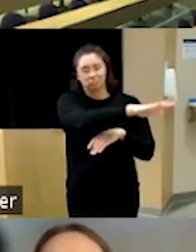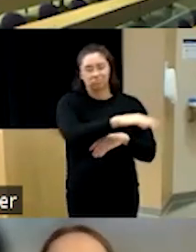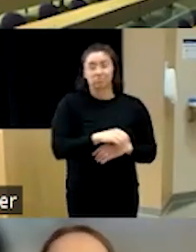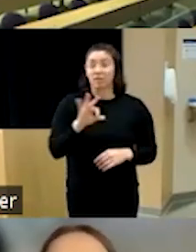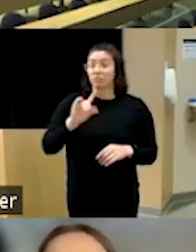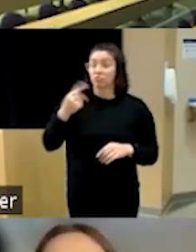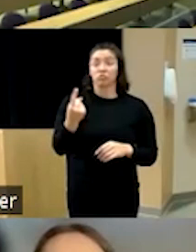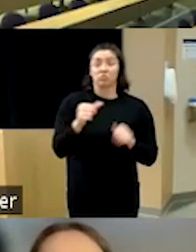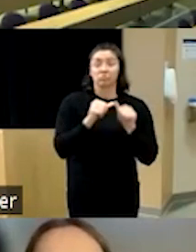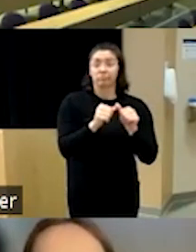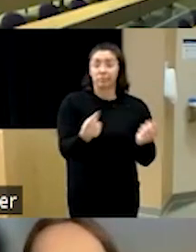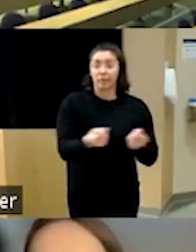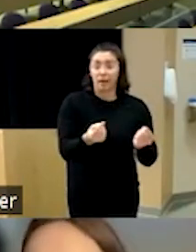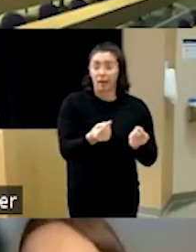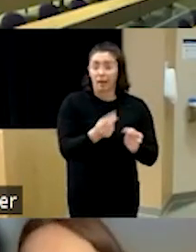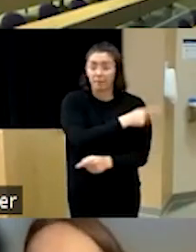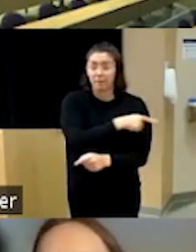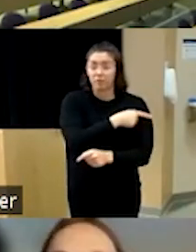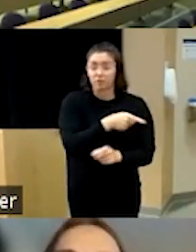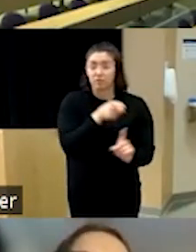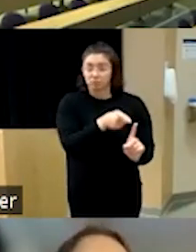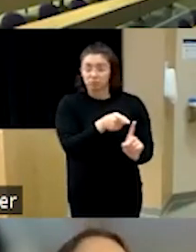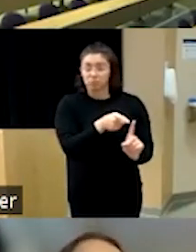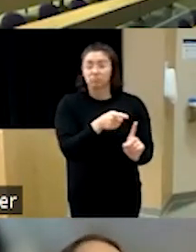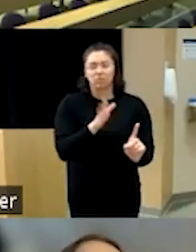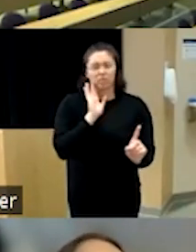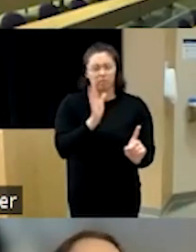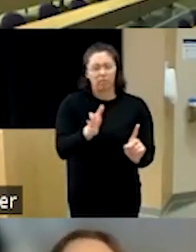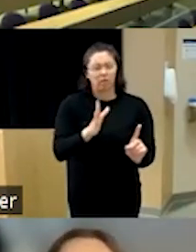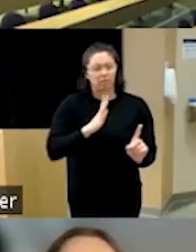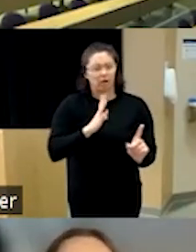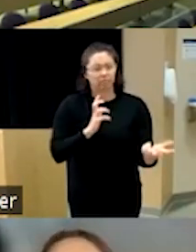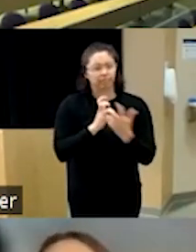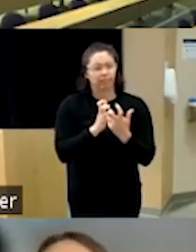a patient I would be comfortable with that but if it's more then this is not the right program